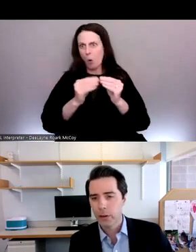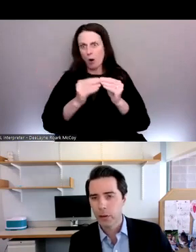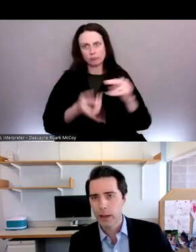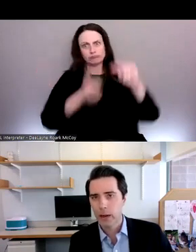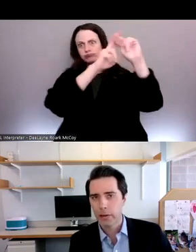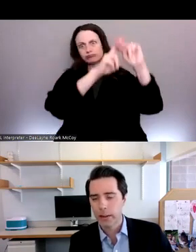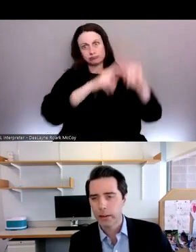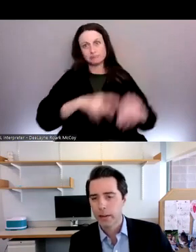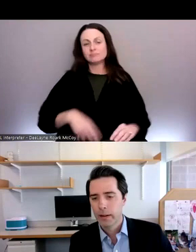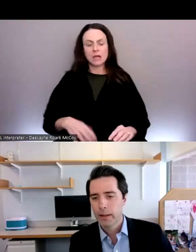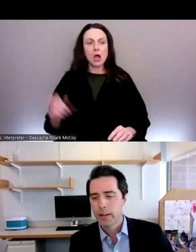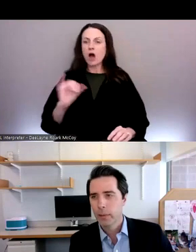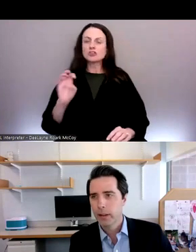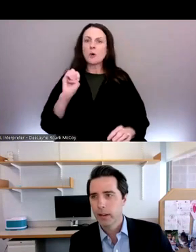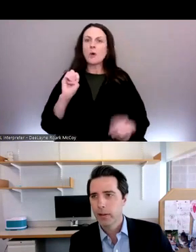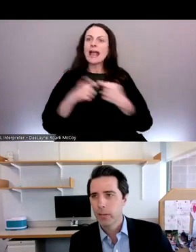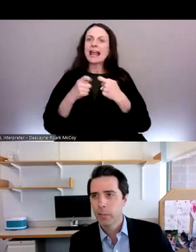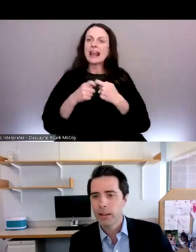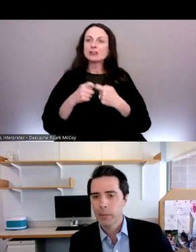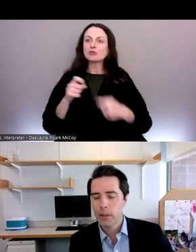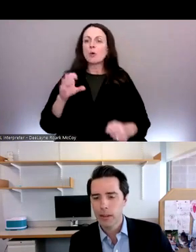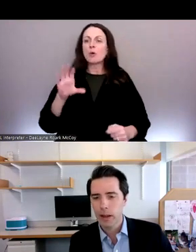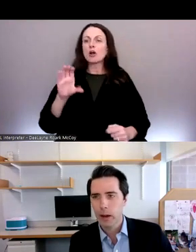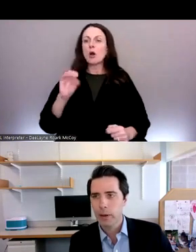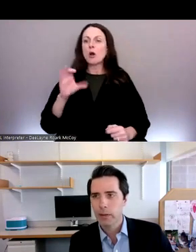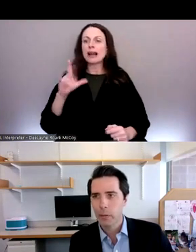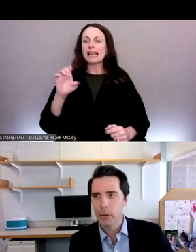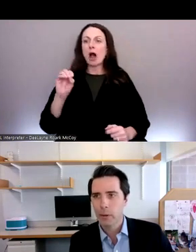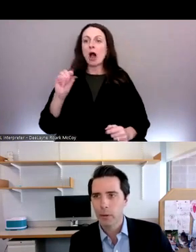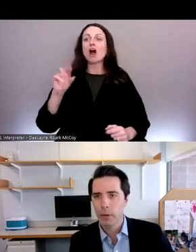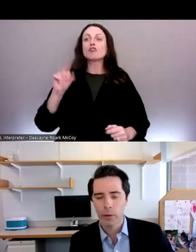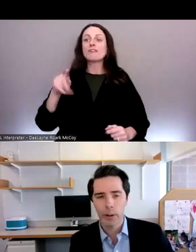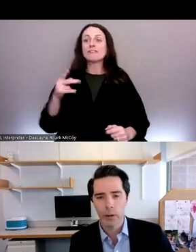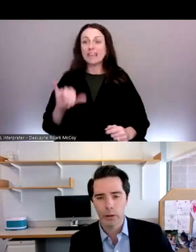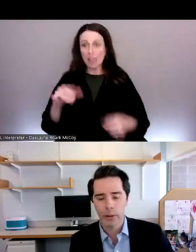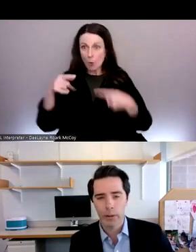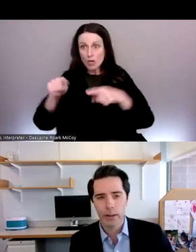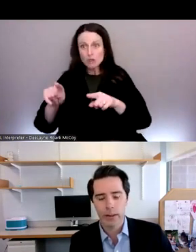electrococleography this is something that my team uses in the operating room